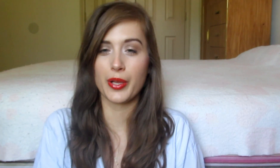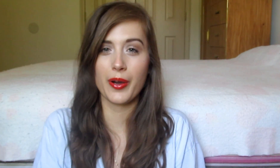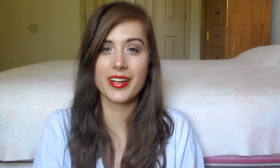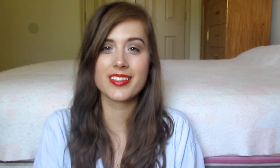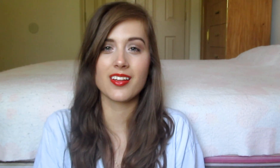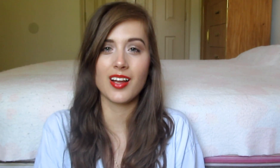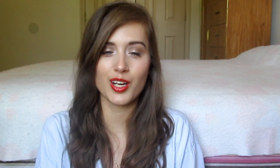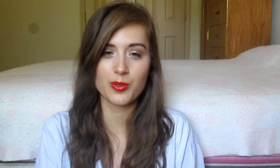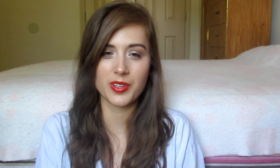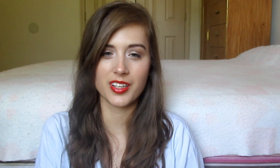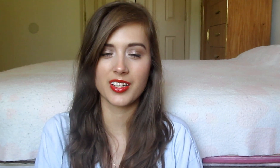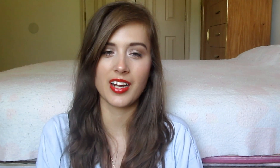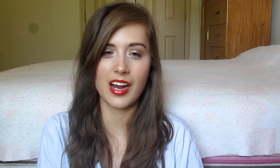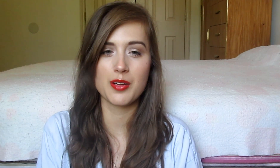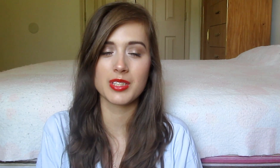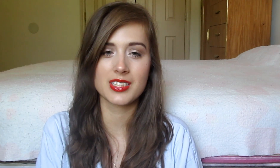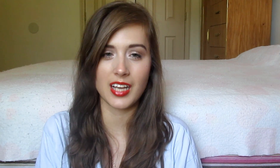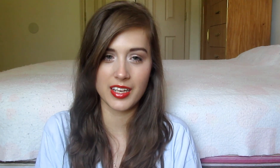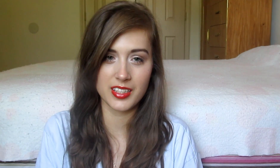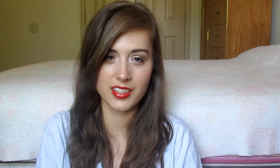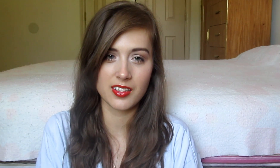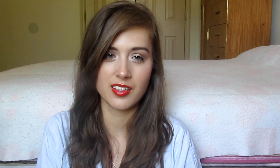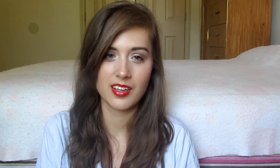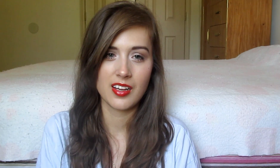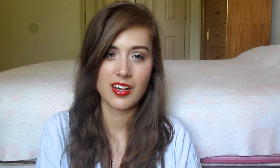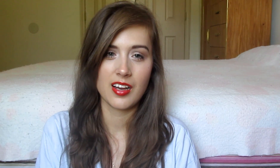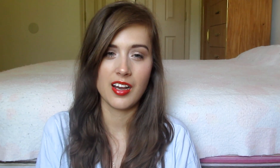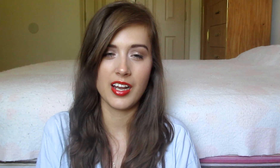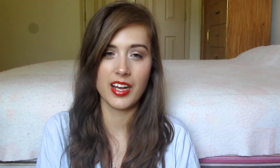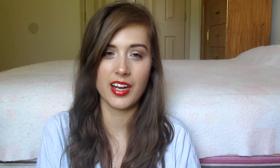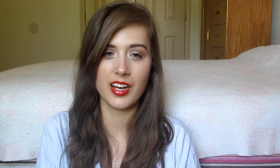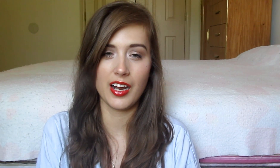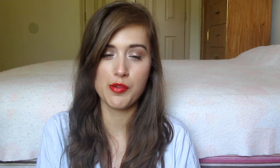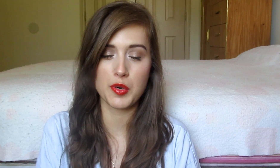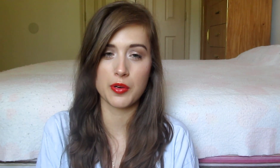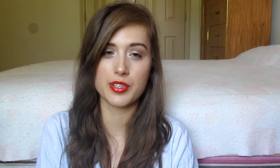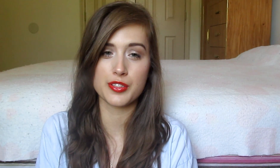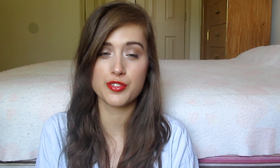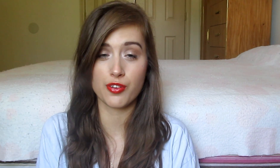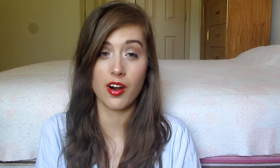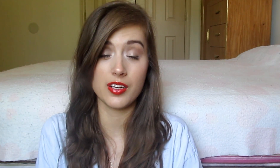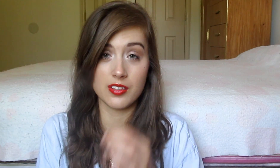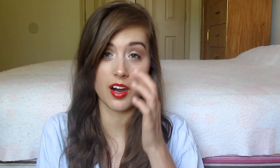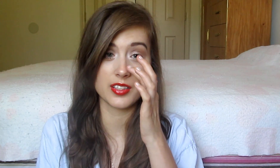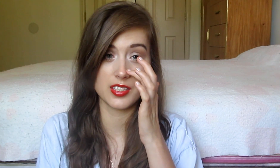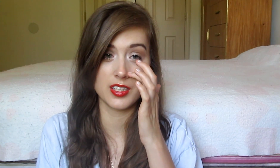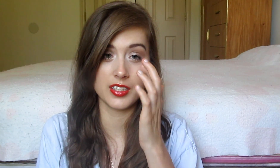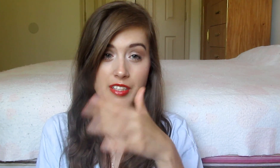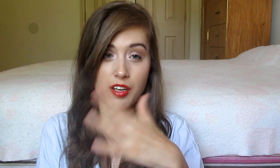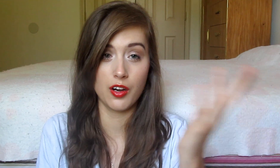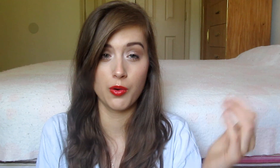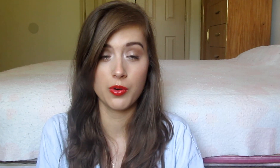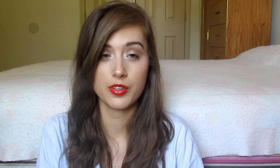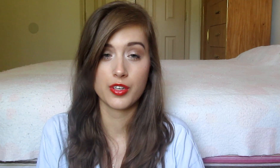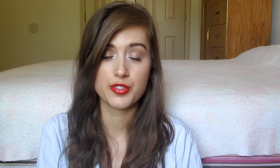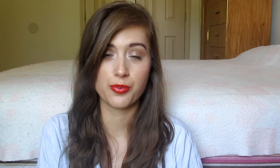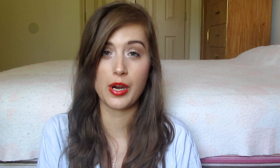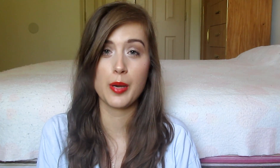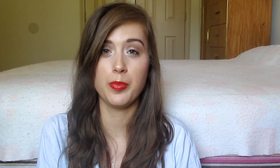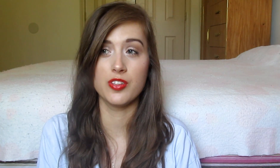So, it’s a lot of work. I am excited. And I’m going to try not to, you know, trip